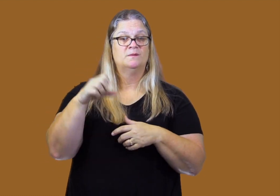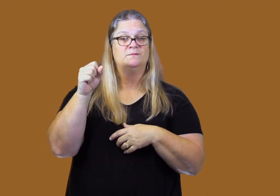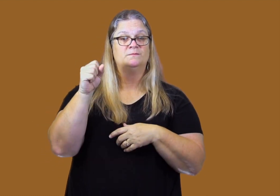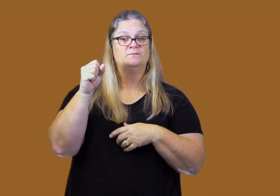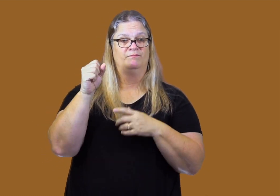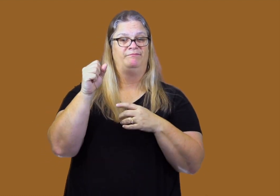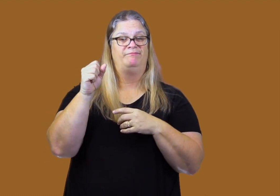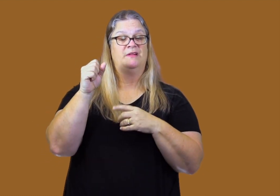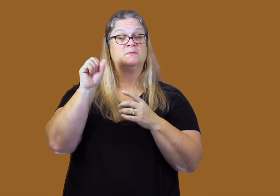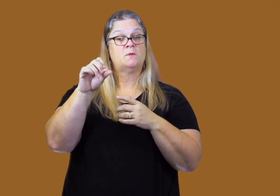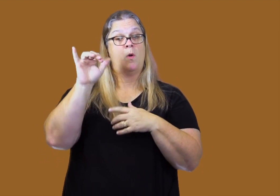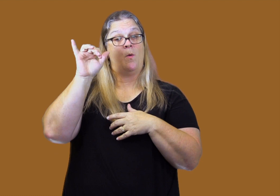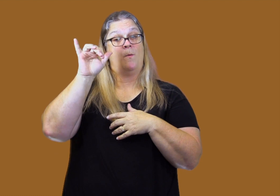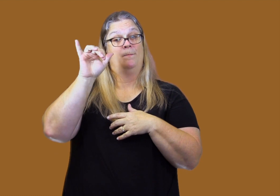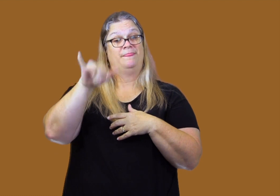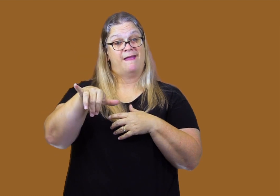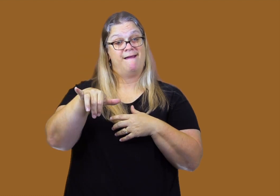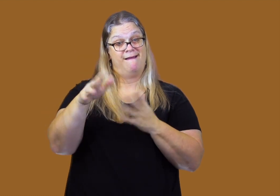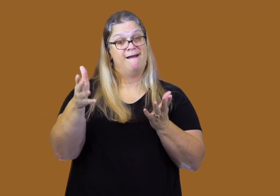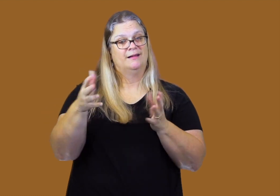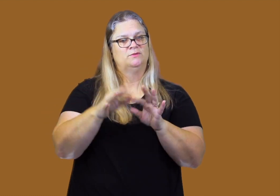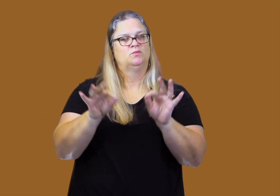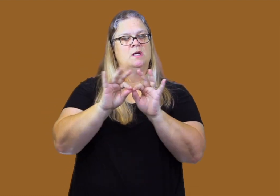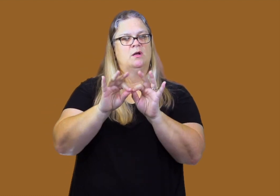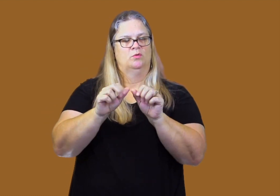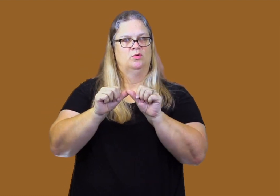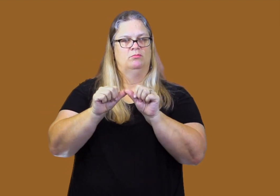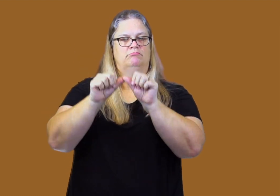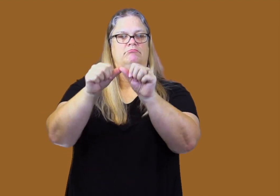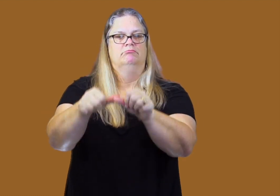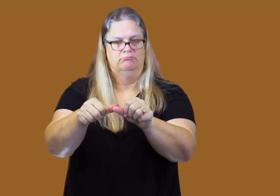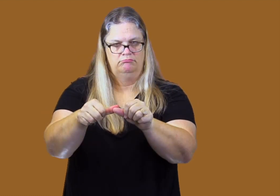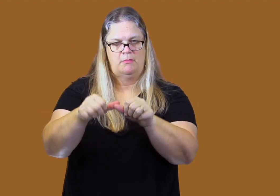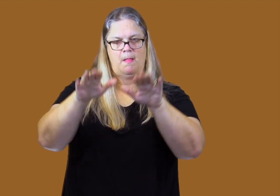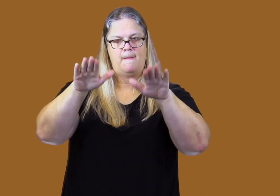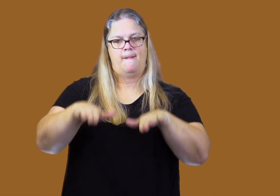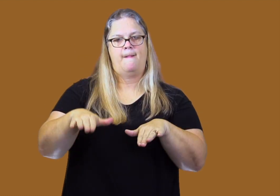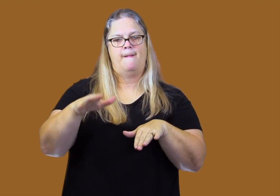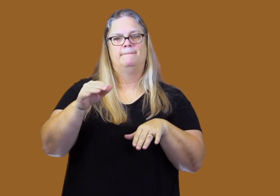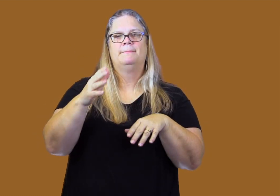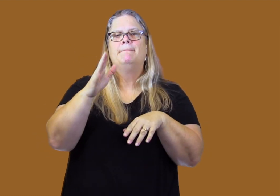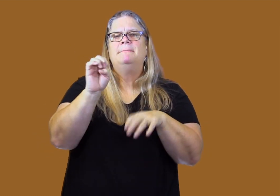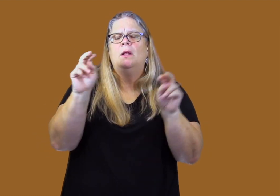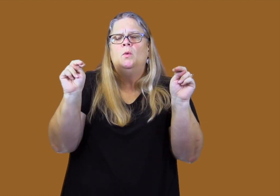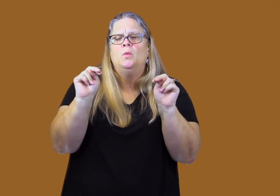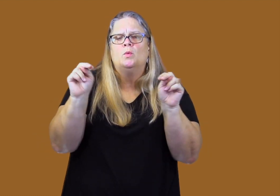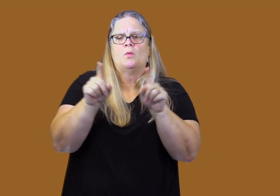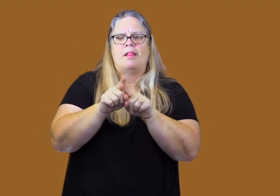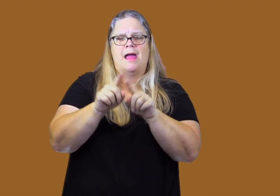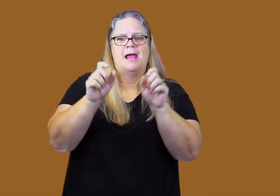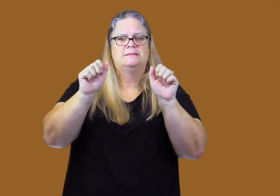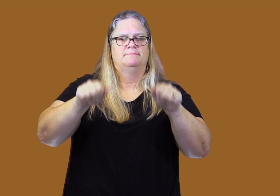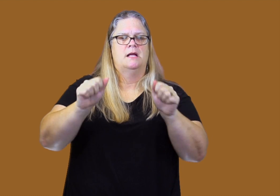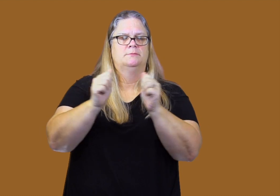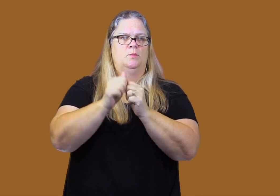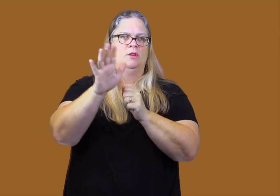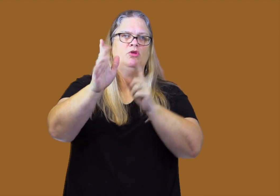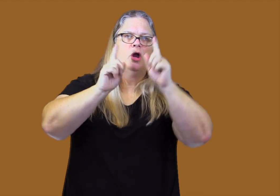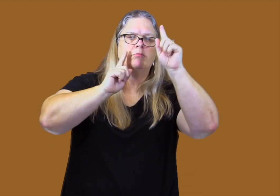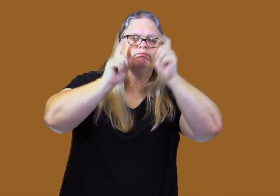So, that was critical for you to maintain a calm and neutral demeanor as possible